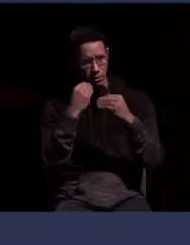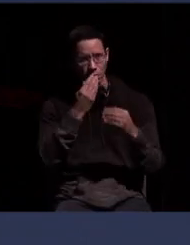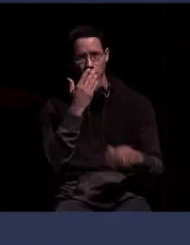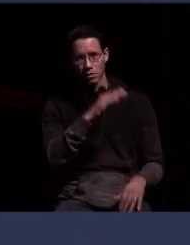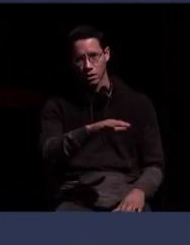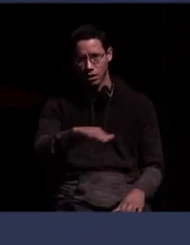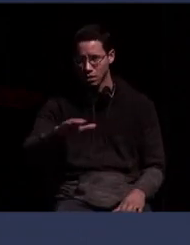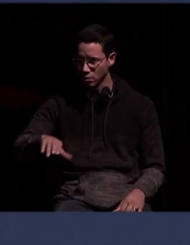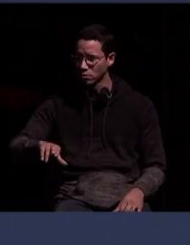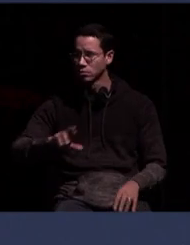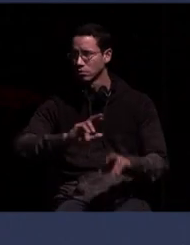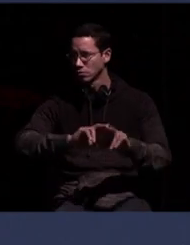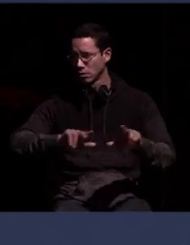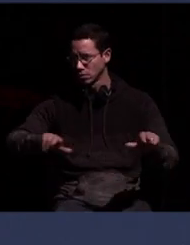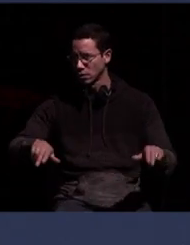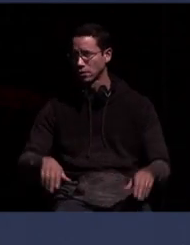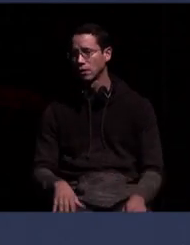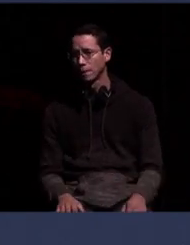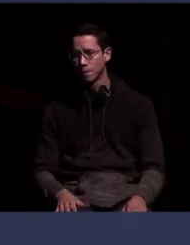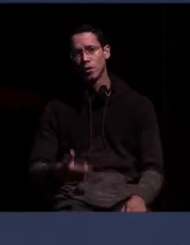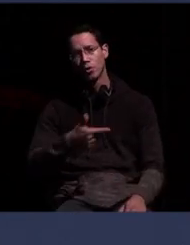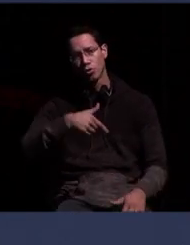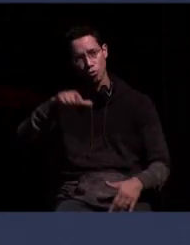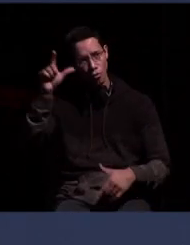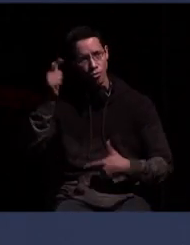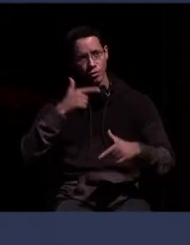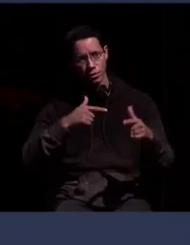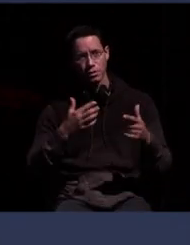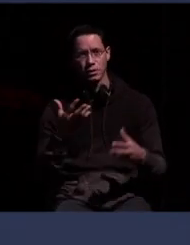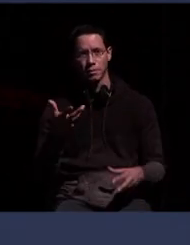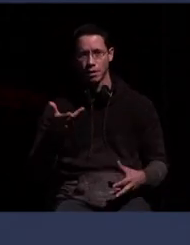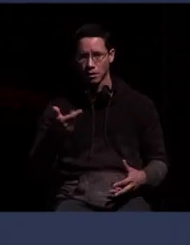and develop other skills such as massages.